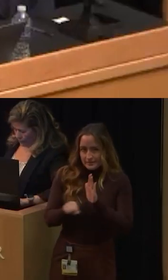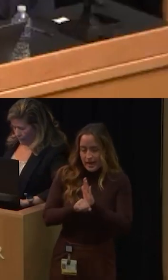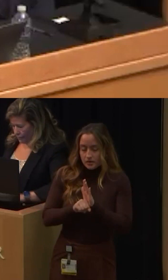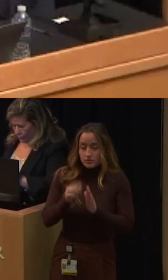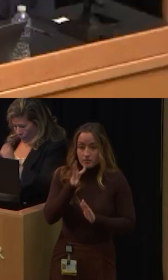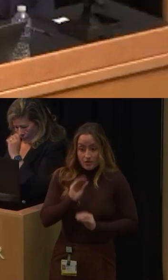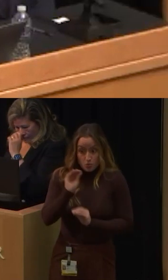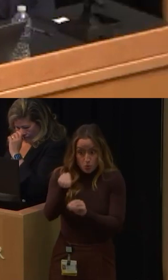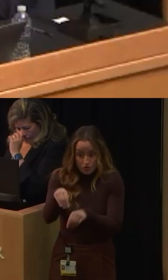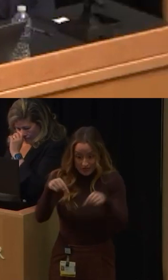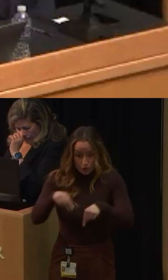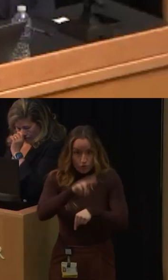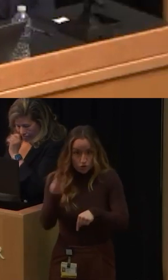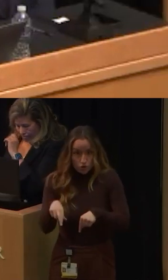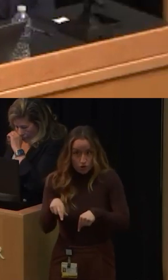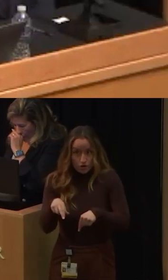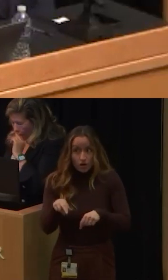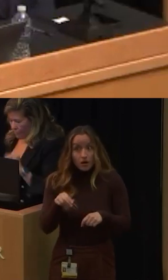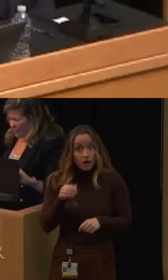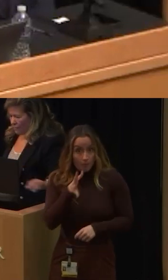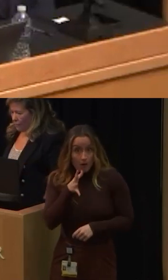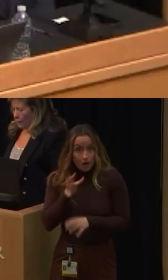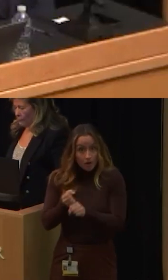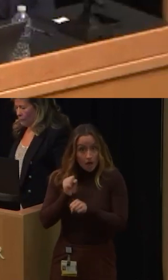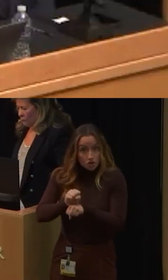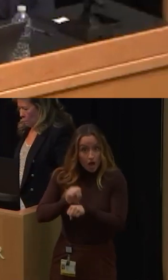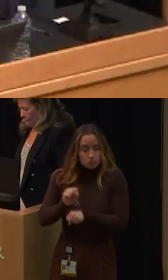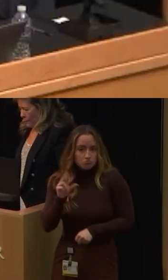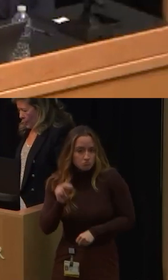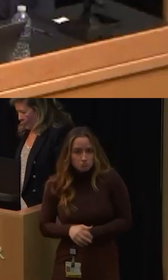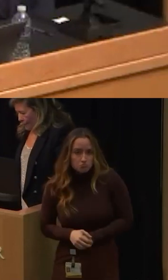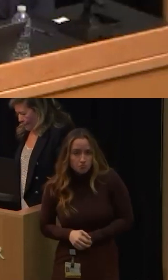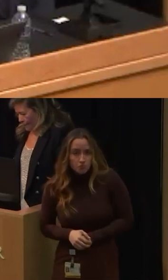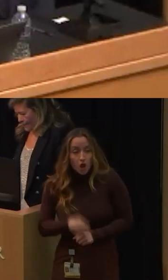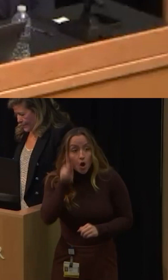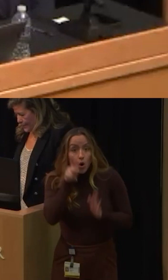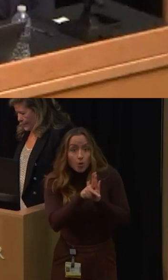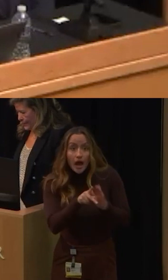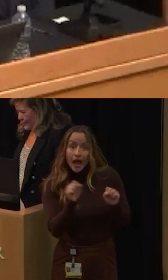she couldn't get a job at Kodak. Kodak couldn't have been her reality. She may have been able to clean the house